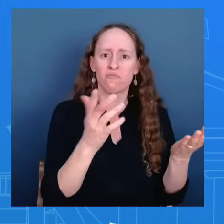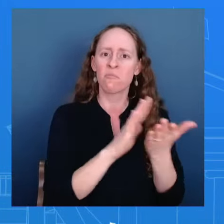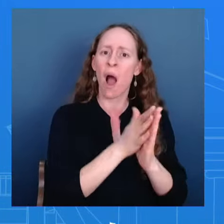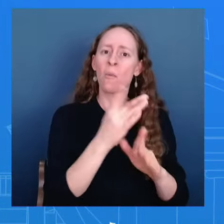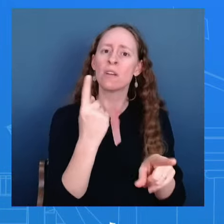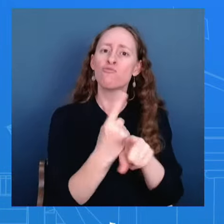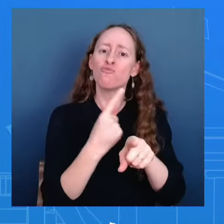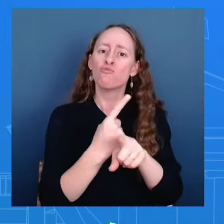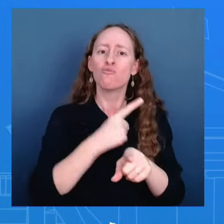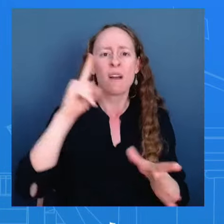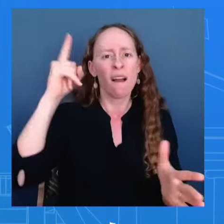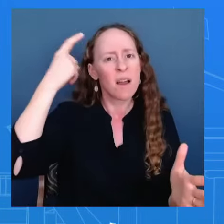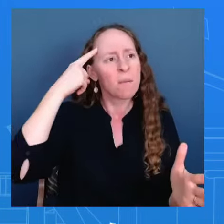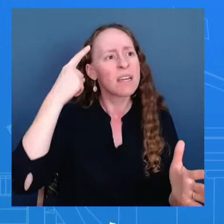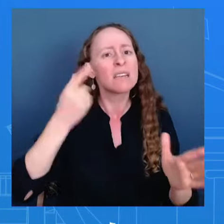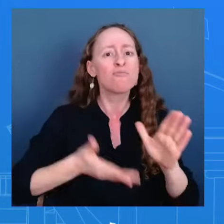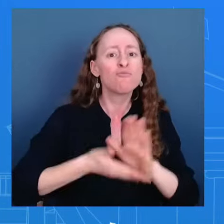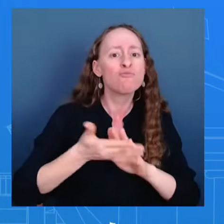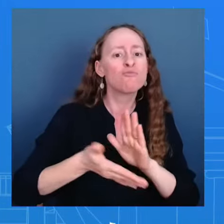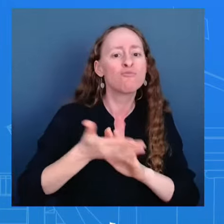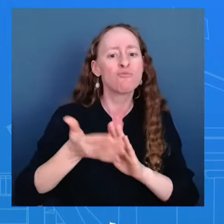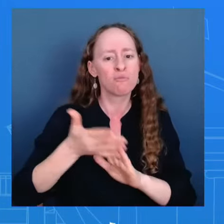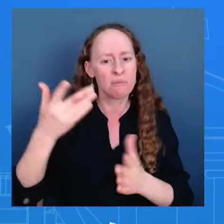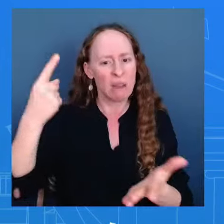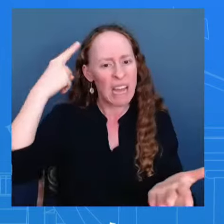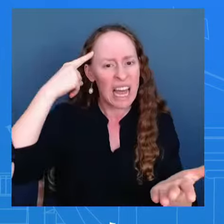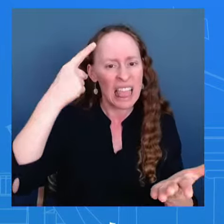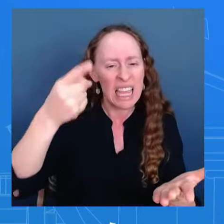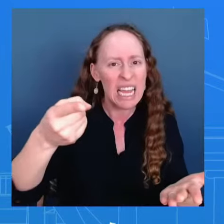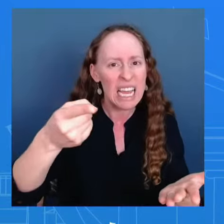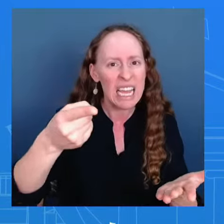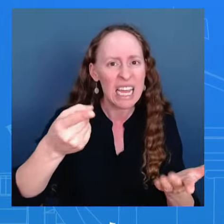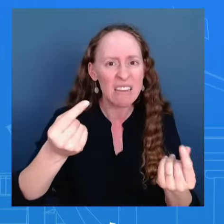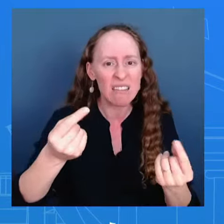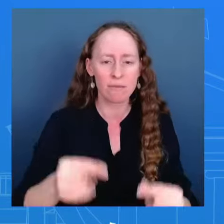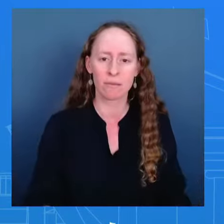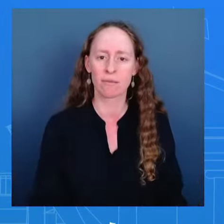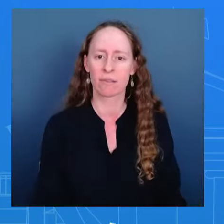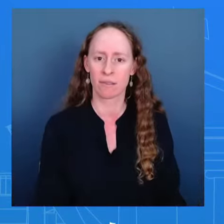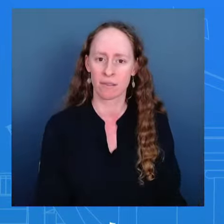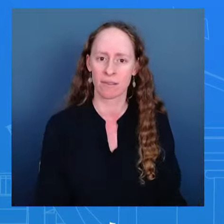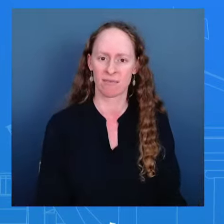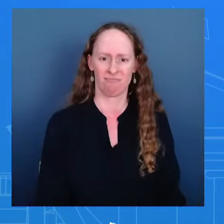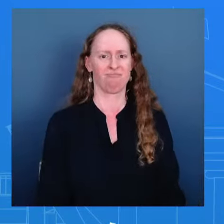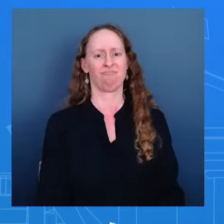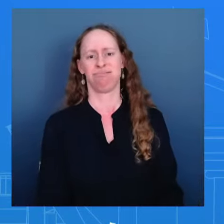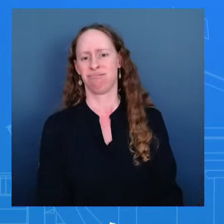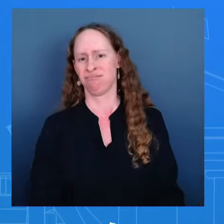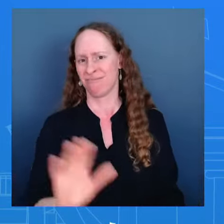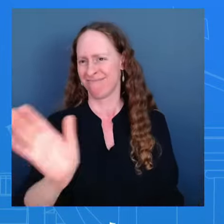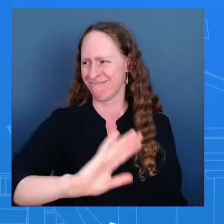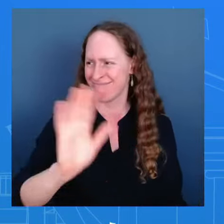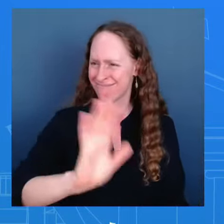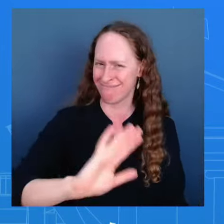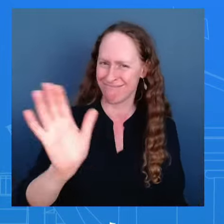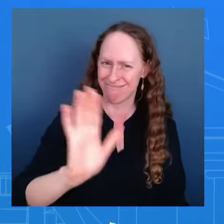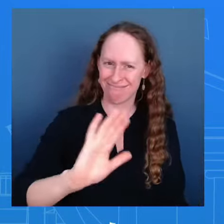The Taliban have not met any of the commitments they said they were going to meet when they took over.